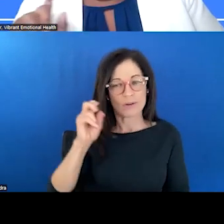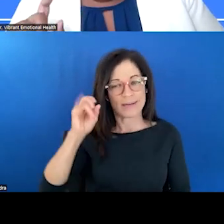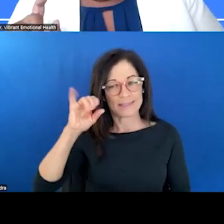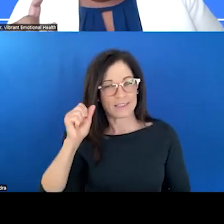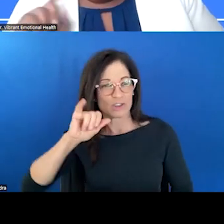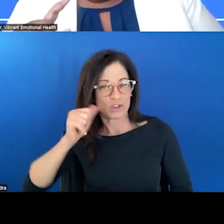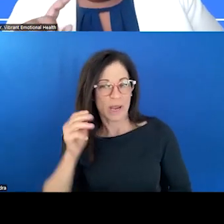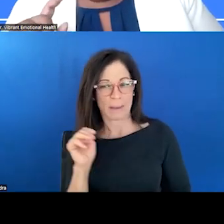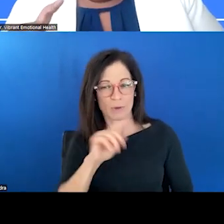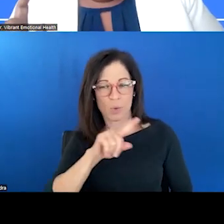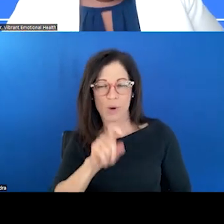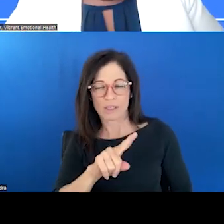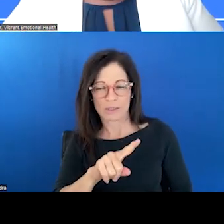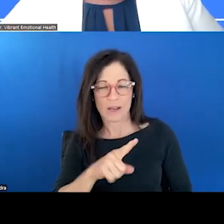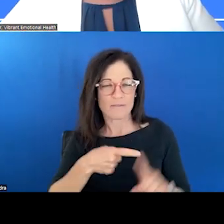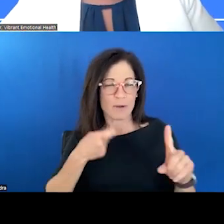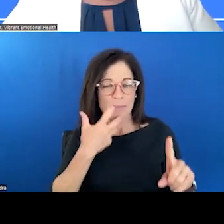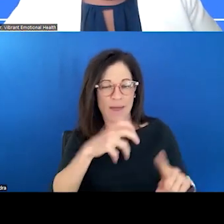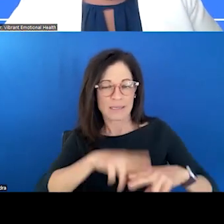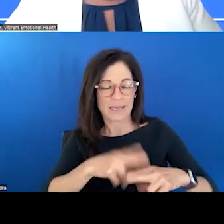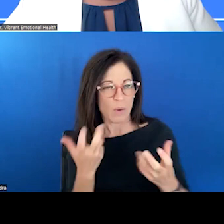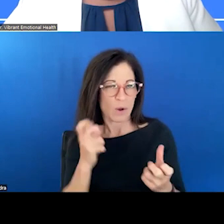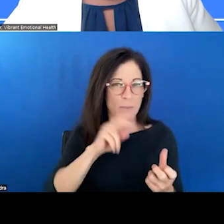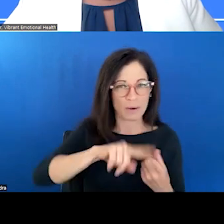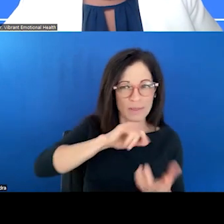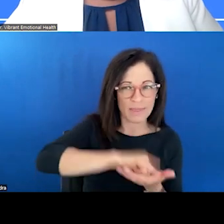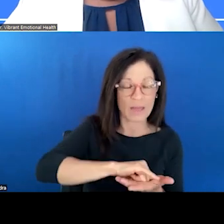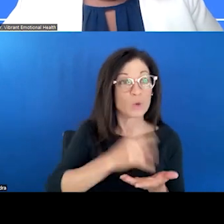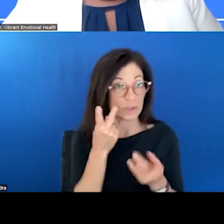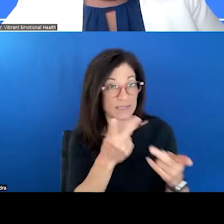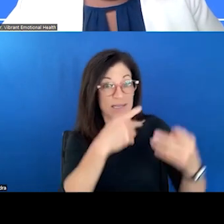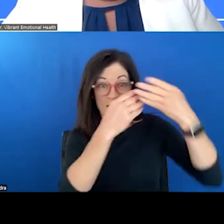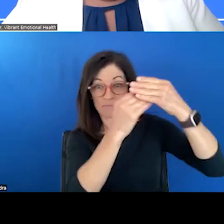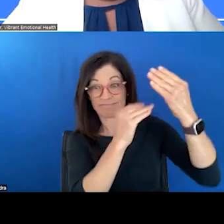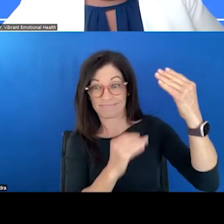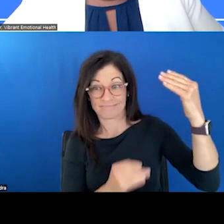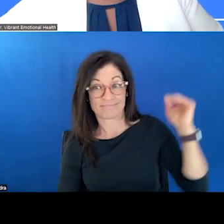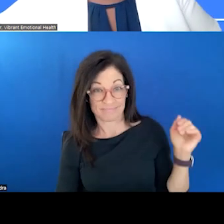REMEMBER AND YOU WANT TO GO BACK TO IT, THE SEGMENTS ARE SPACED OUT THERE.